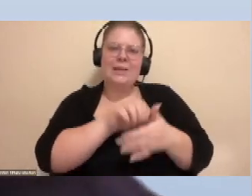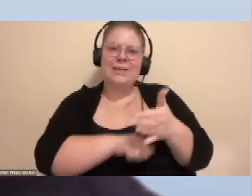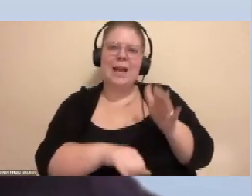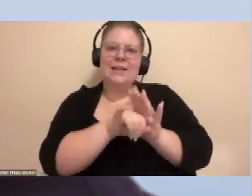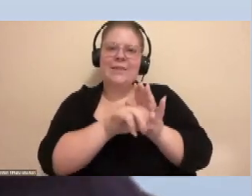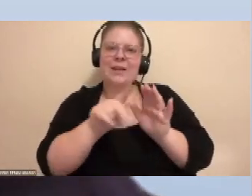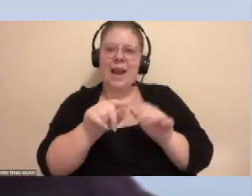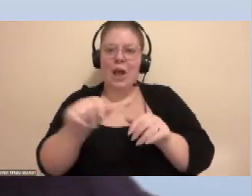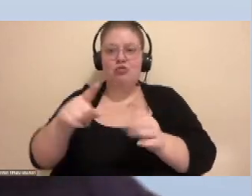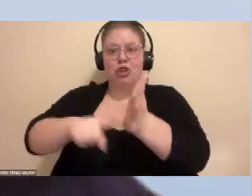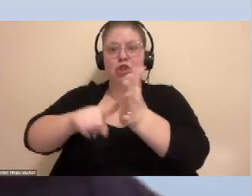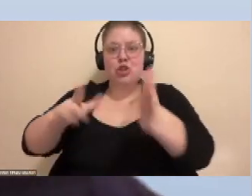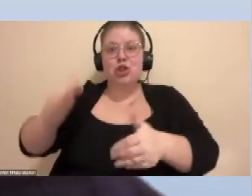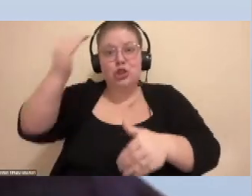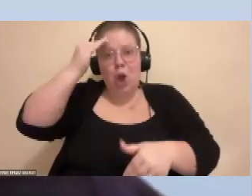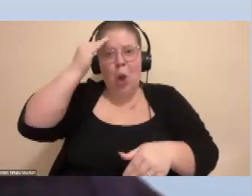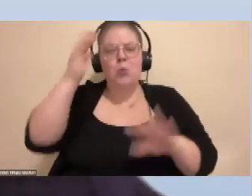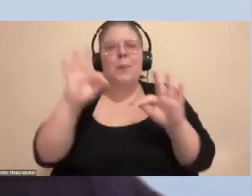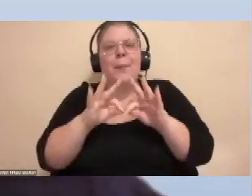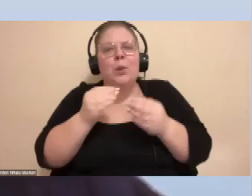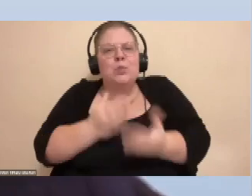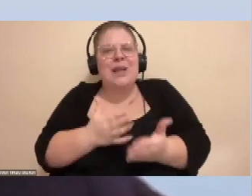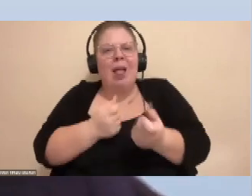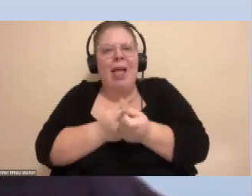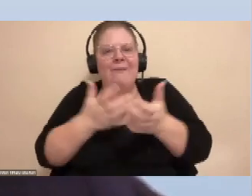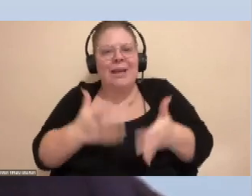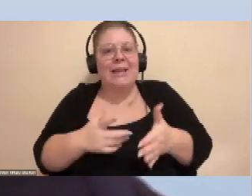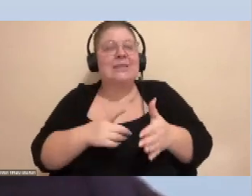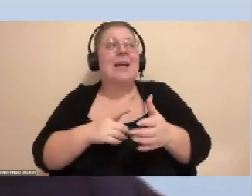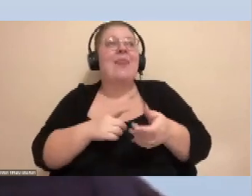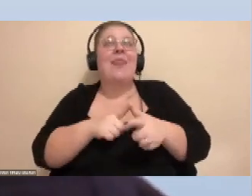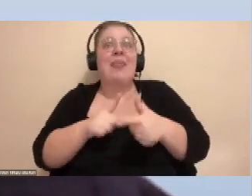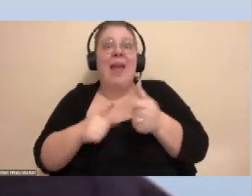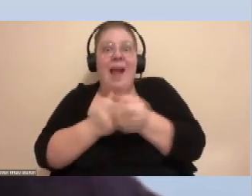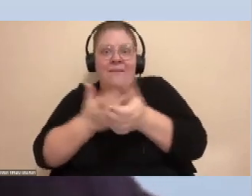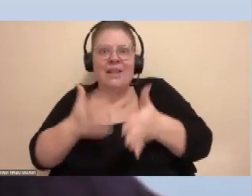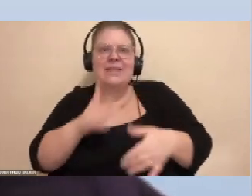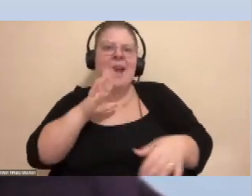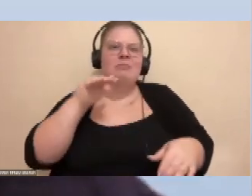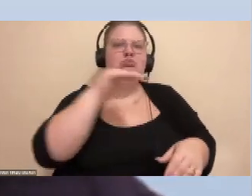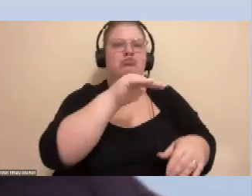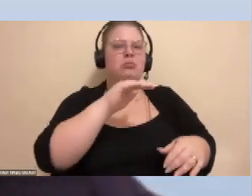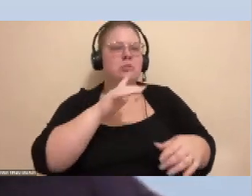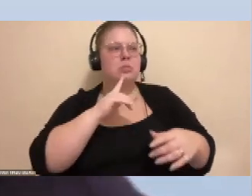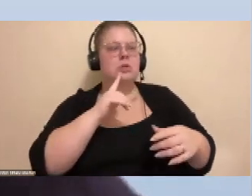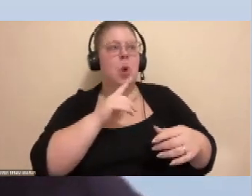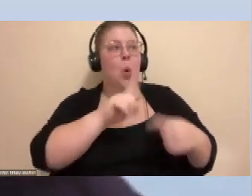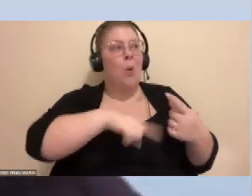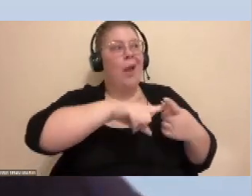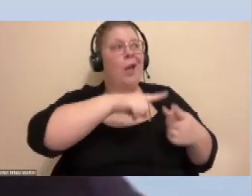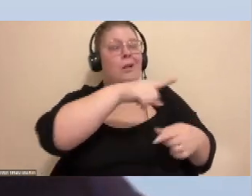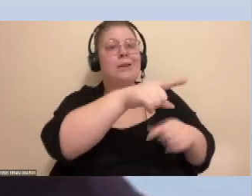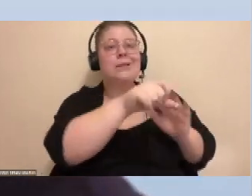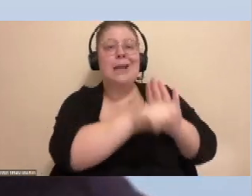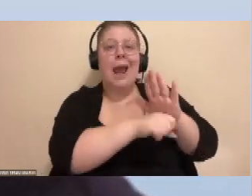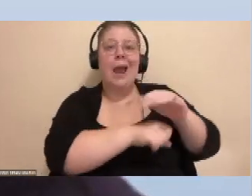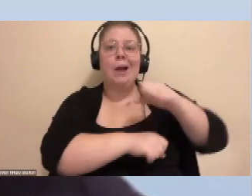agencies and other entities who just want to continue with the status quo.